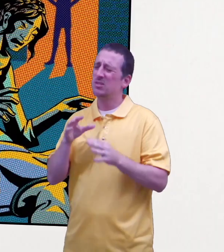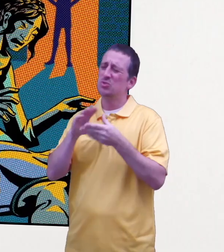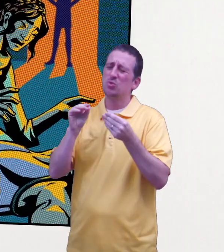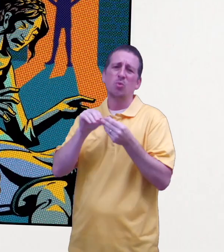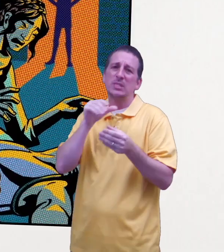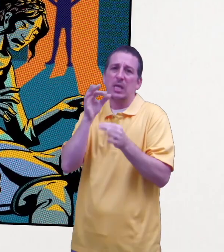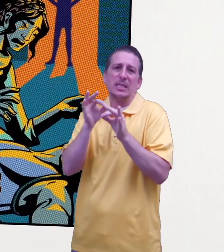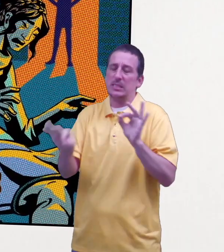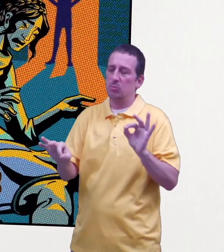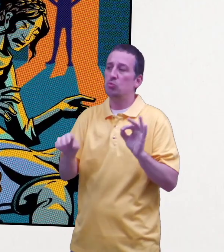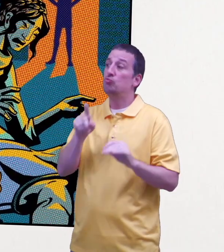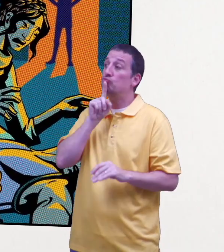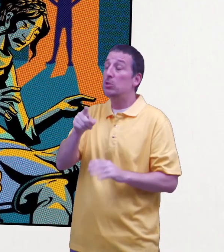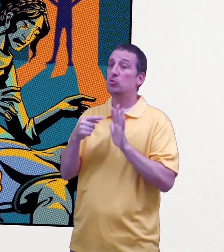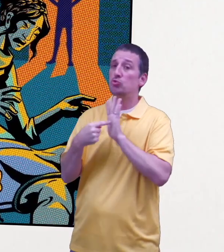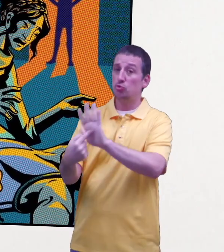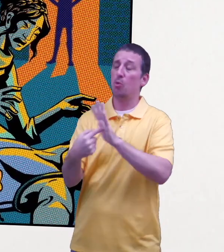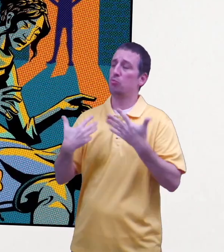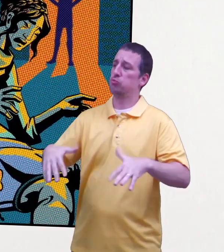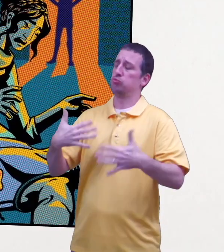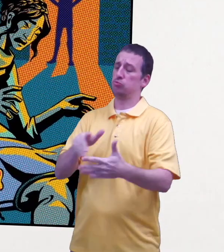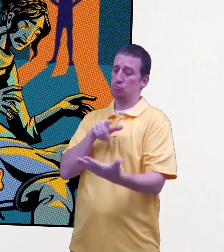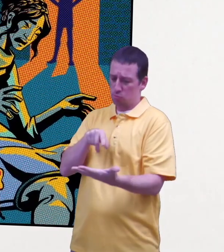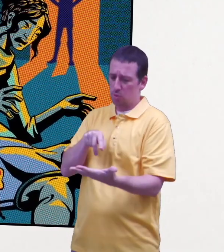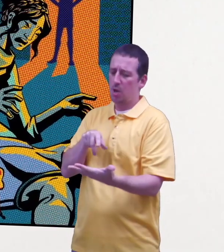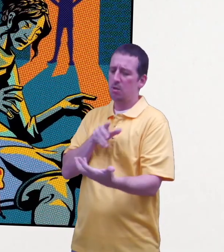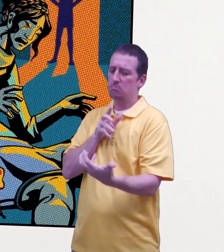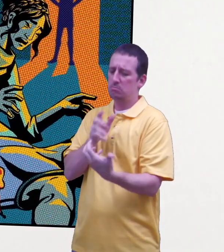These stories are anything but simplistic; they offer us realistic